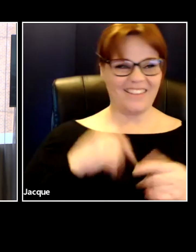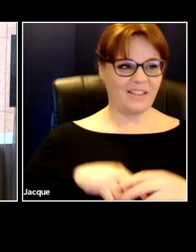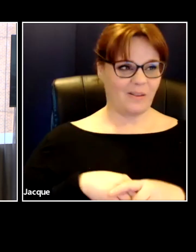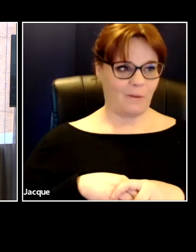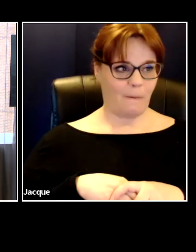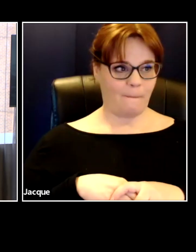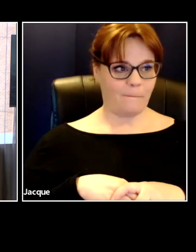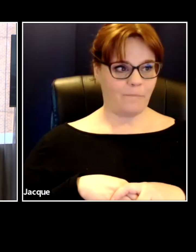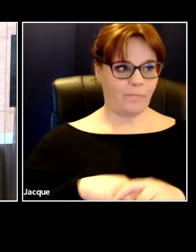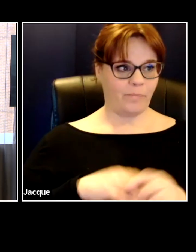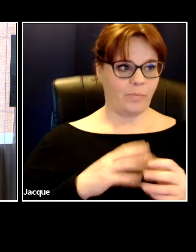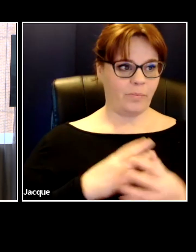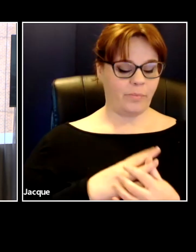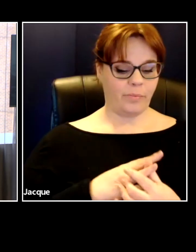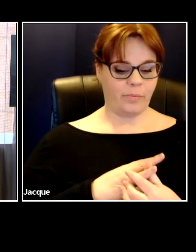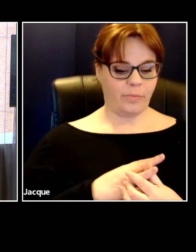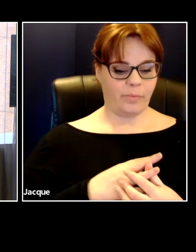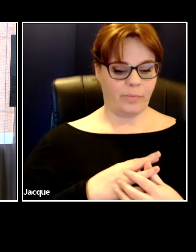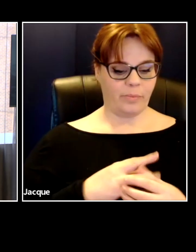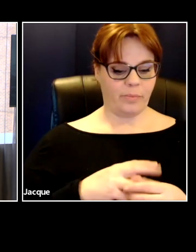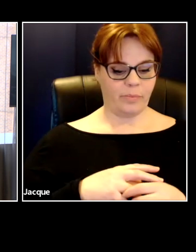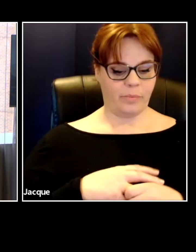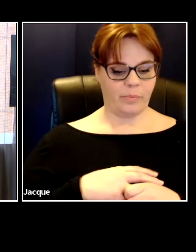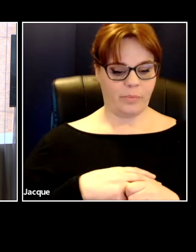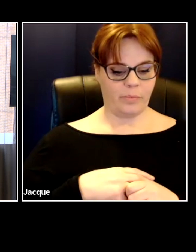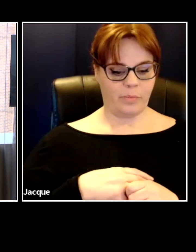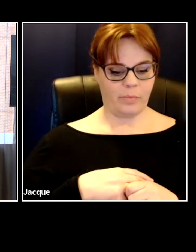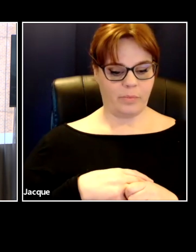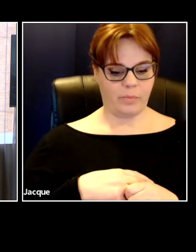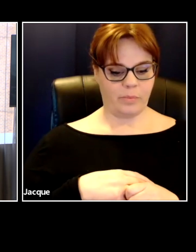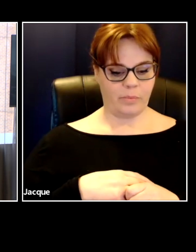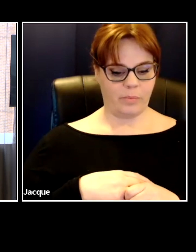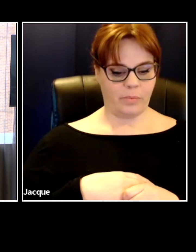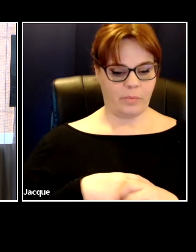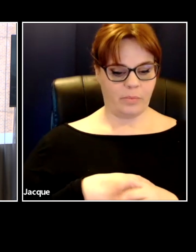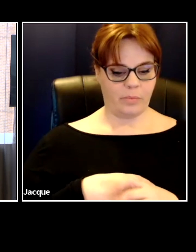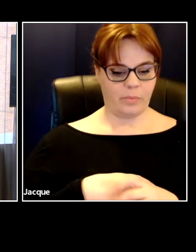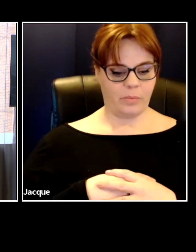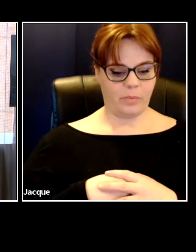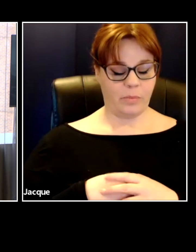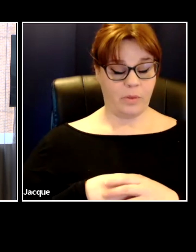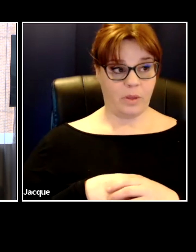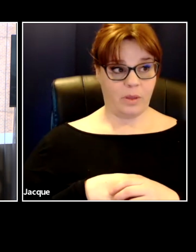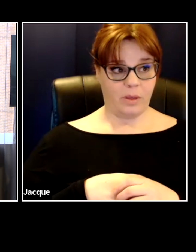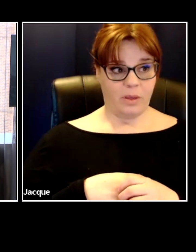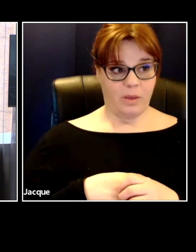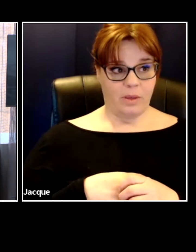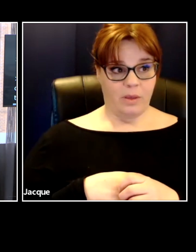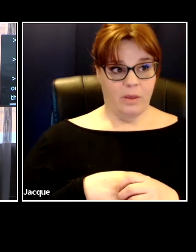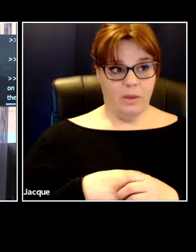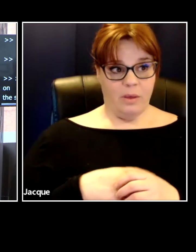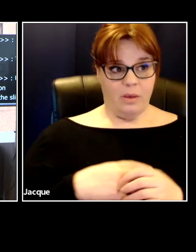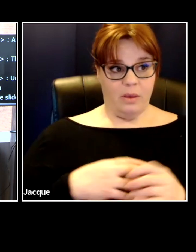this back on slideshow mode so you don't get to see my current amazing screen. Um, so that's week